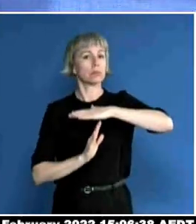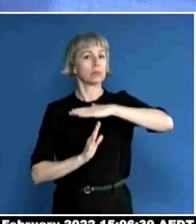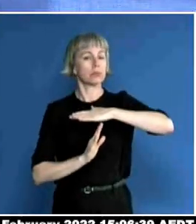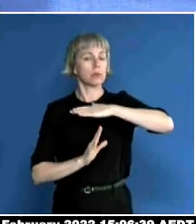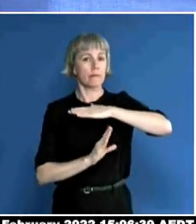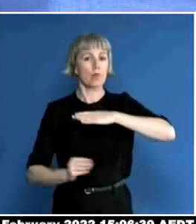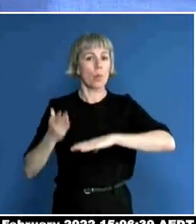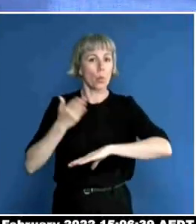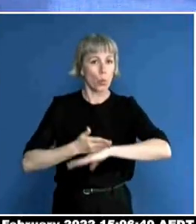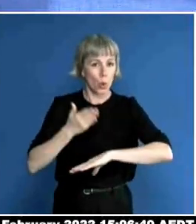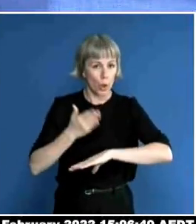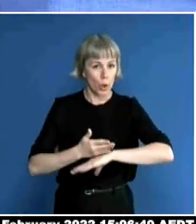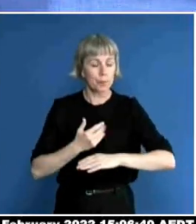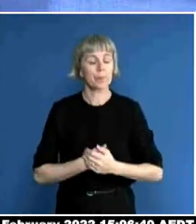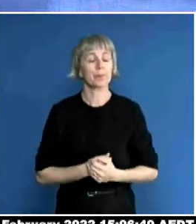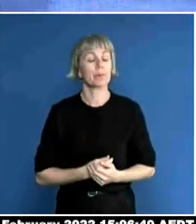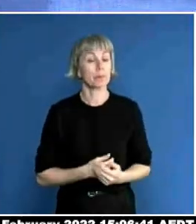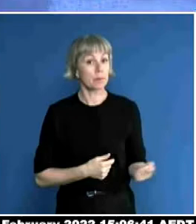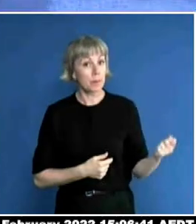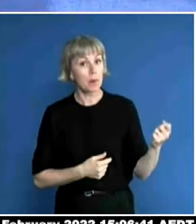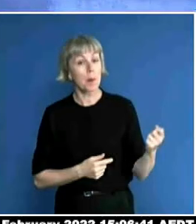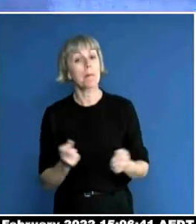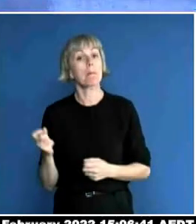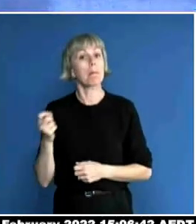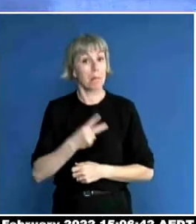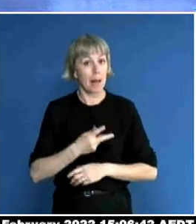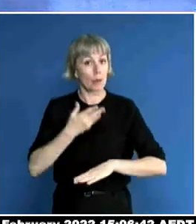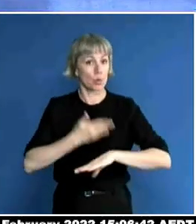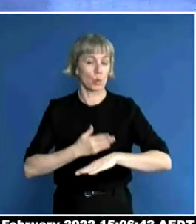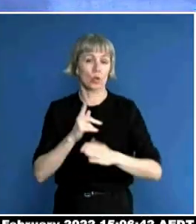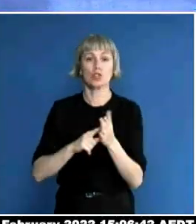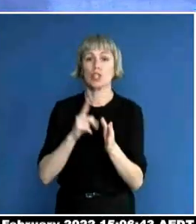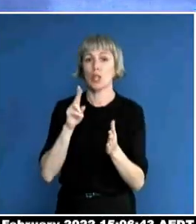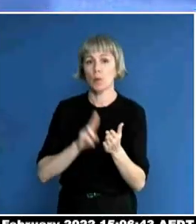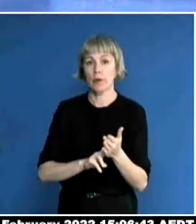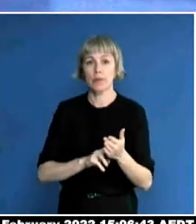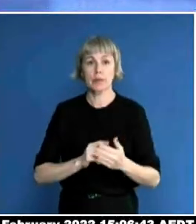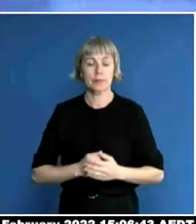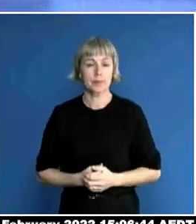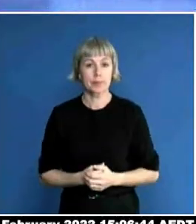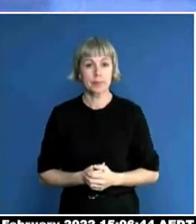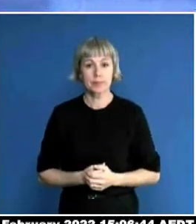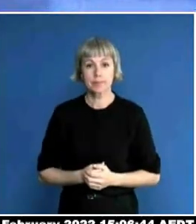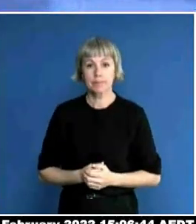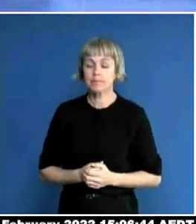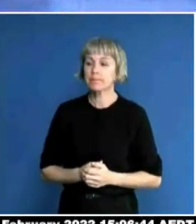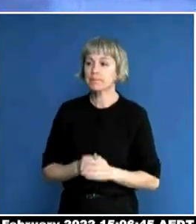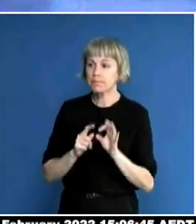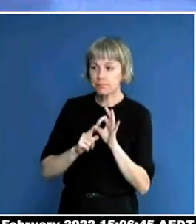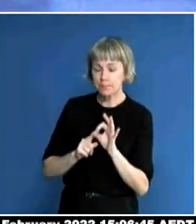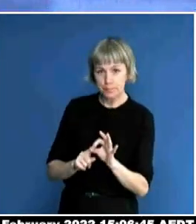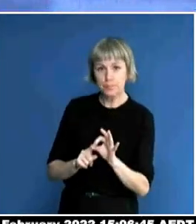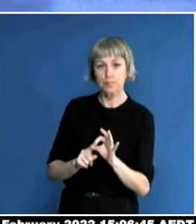When you were on sick leave, I think you sent some emails to discuss when